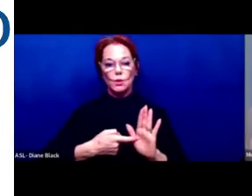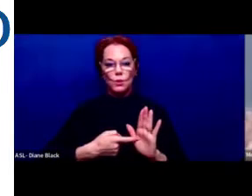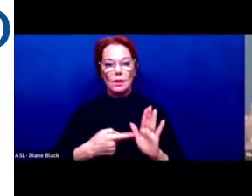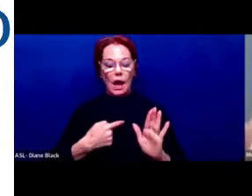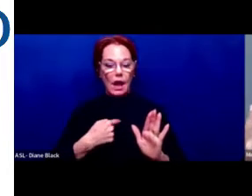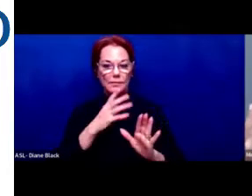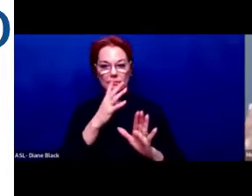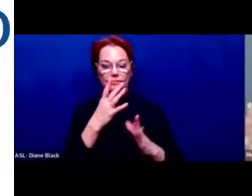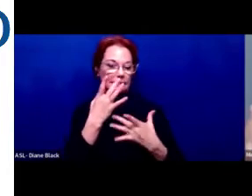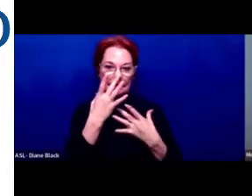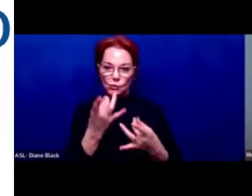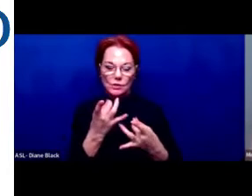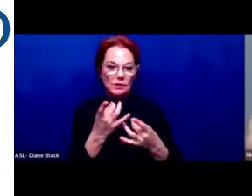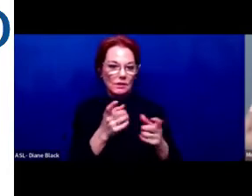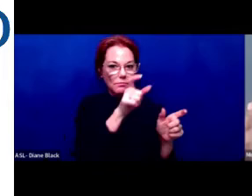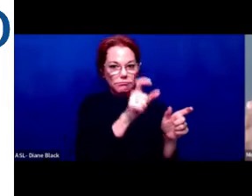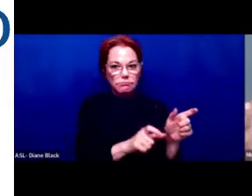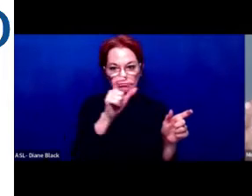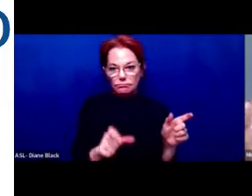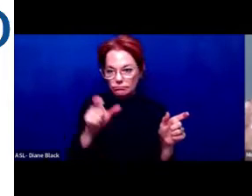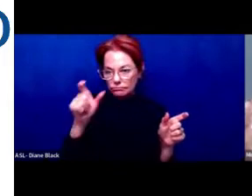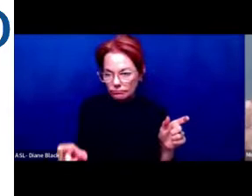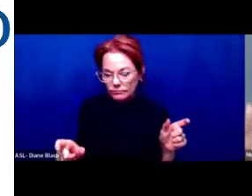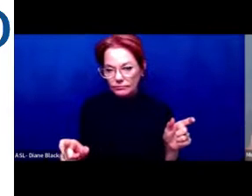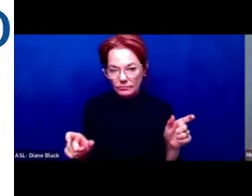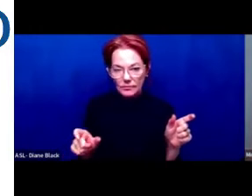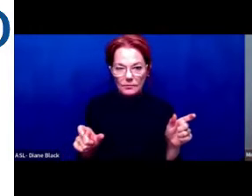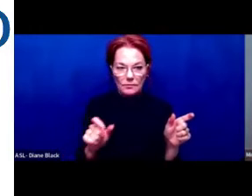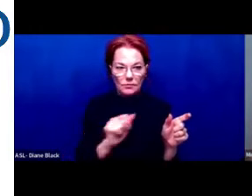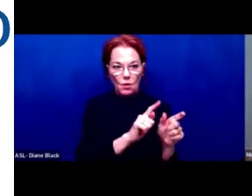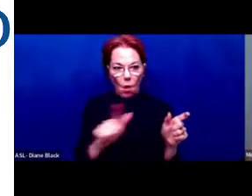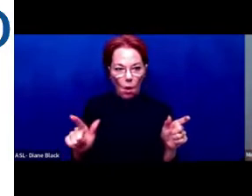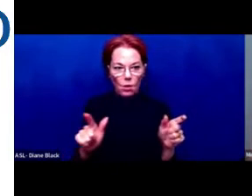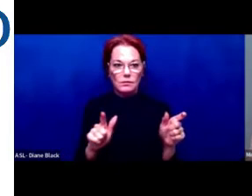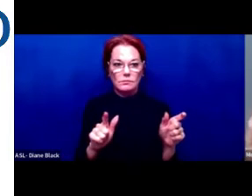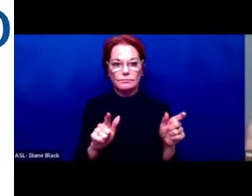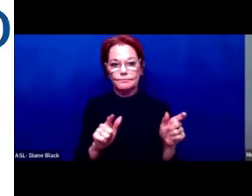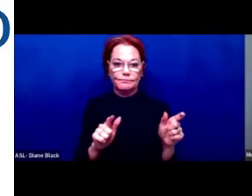these, you know, personal, interpersonal, environmental,